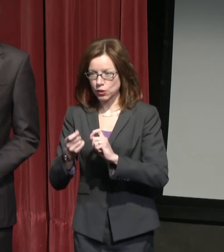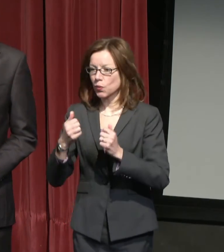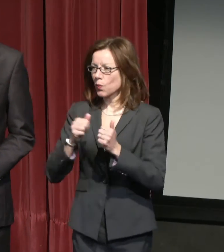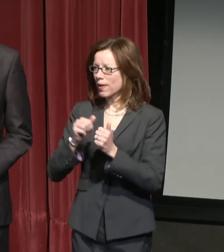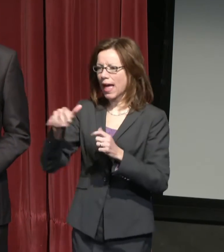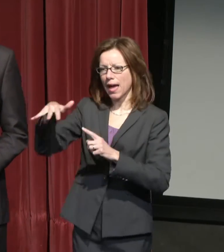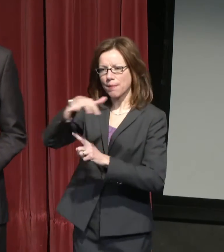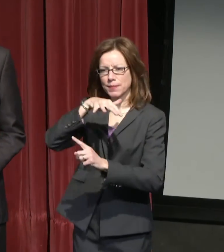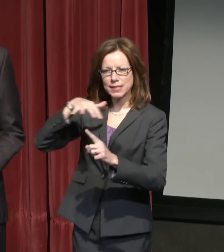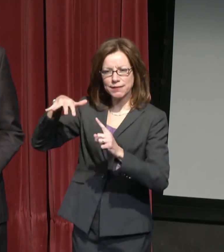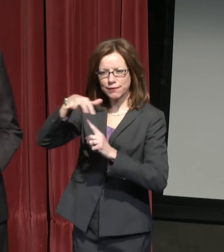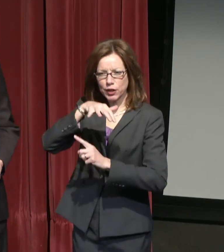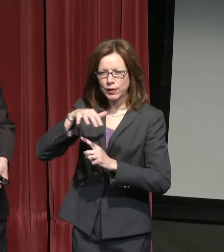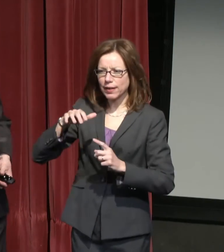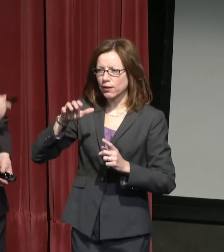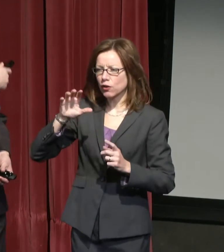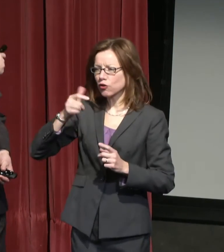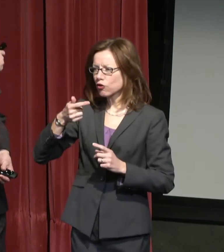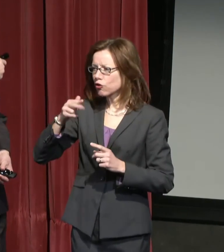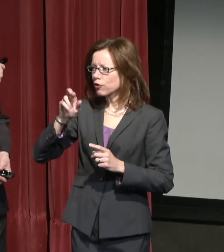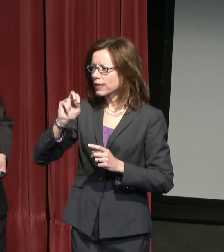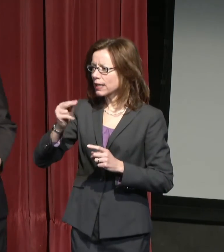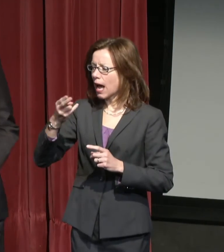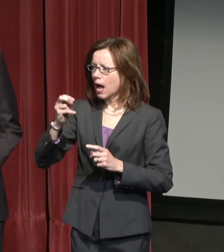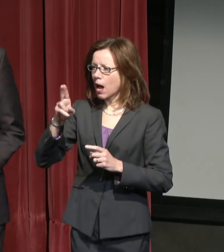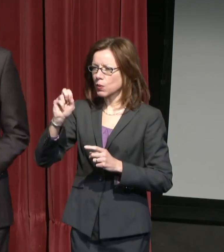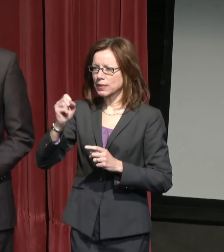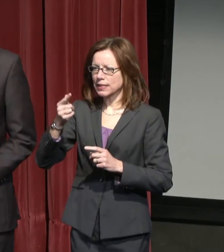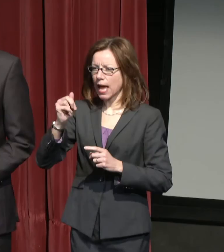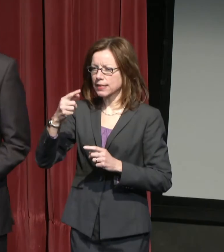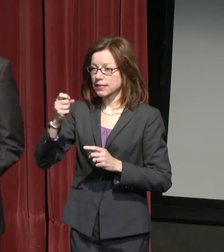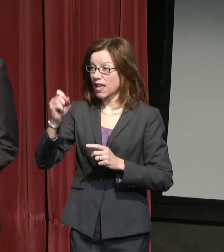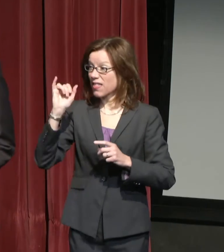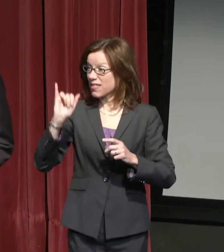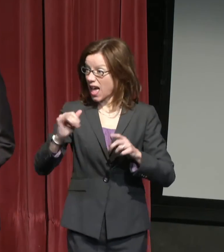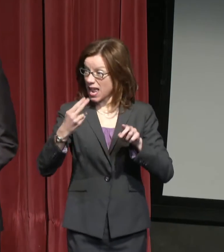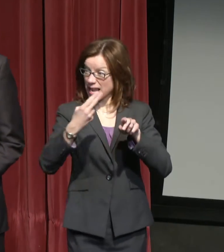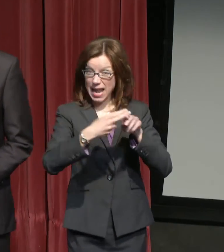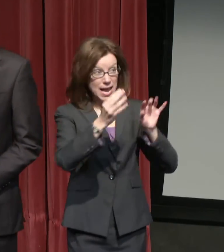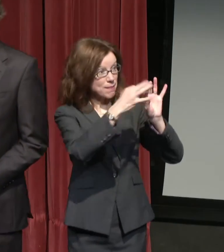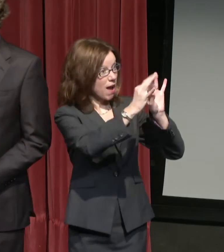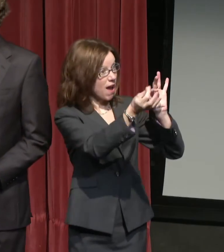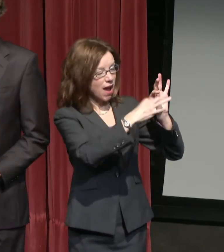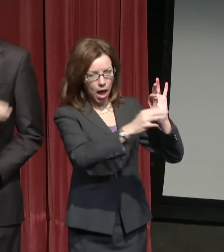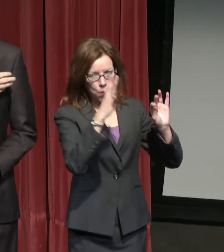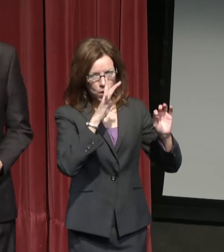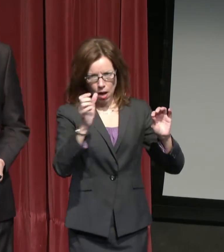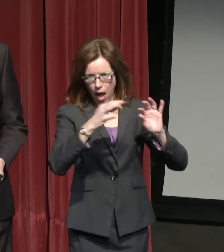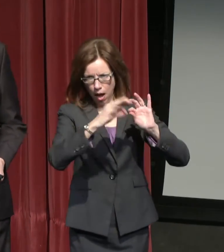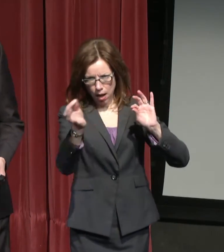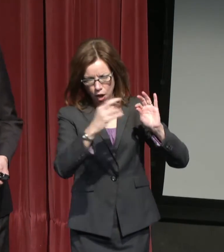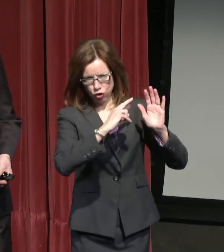Hello I like to begin by first thinking Brian Greenwald and Dr. Solomon for inviting me to Gallaudet. I am honored and humbled to be here I've been wanting to come to visit Gallaudet for 20 years and I'm finally here. This is the topic of my presentation today.